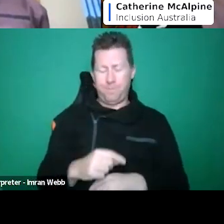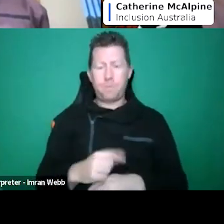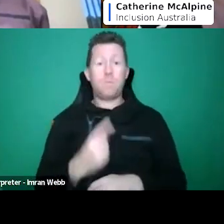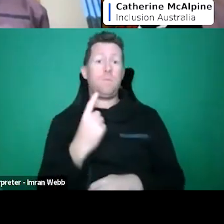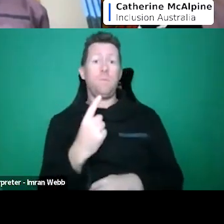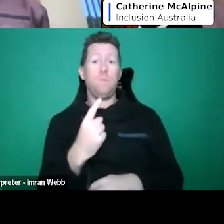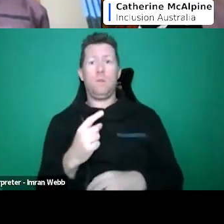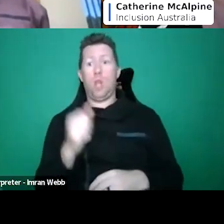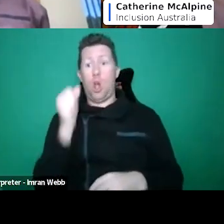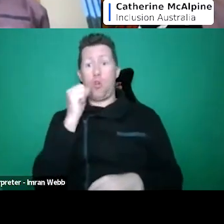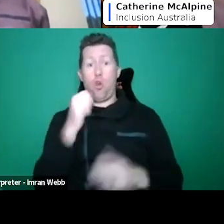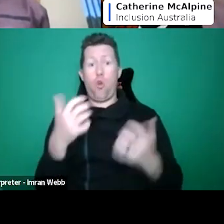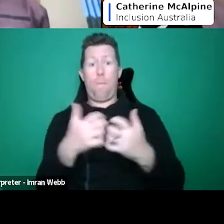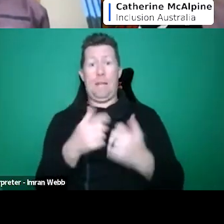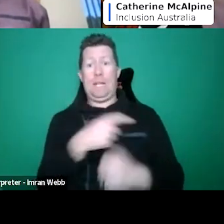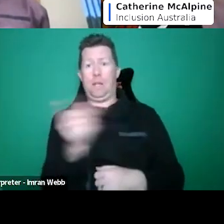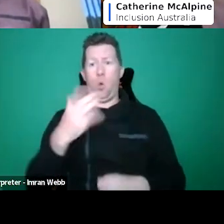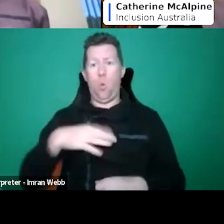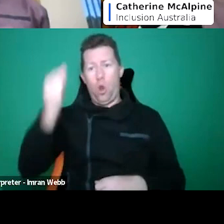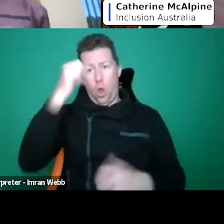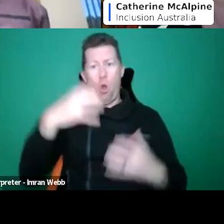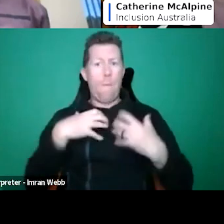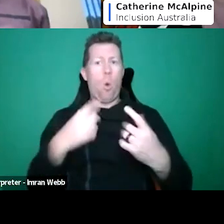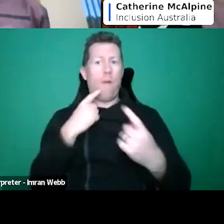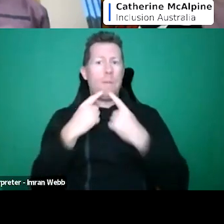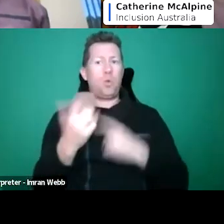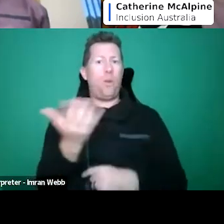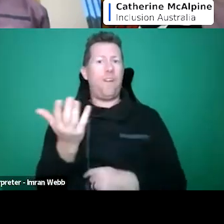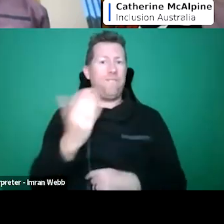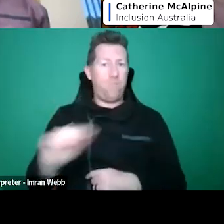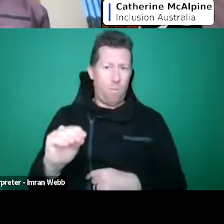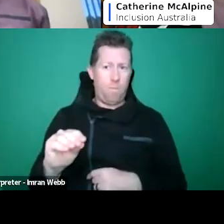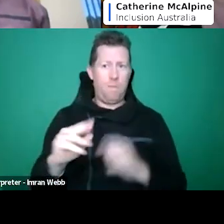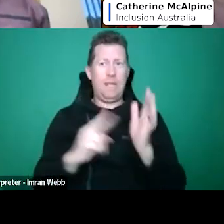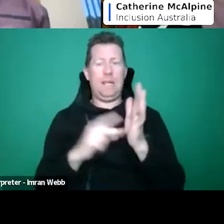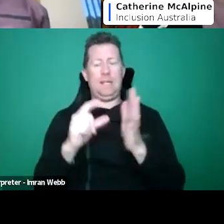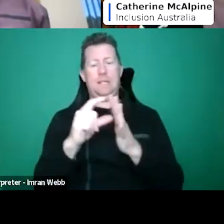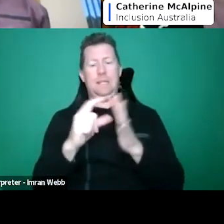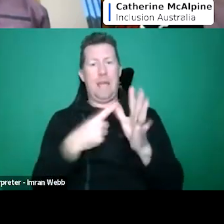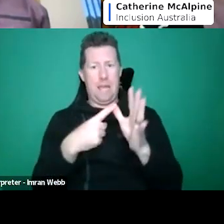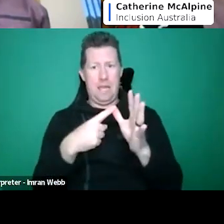was where they could find out more information? So that's at ndda.gov.au that